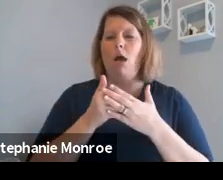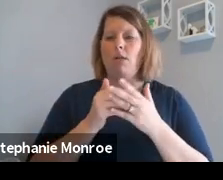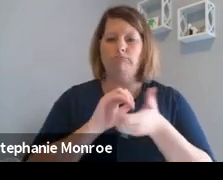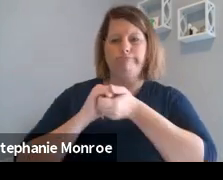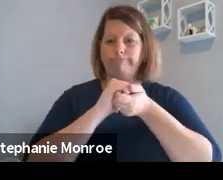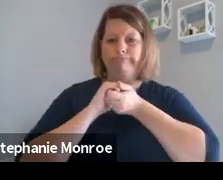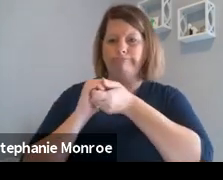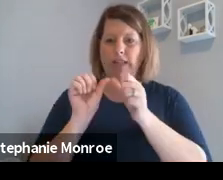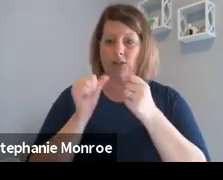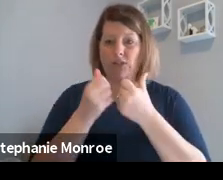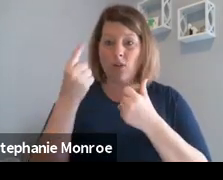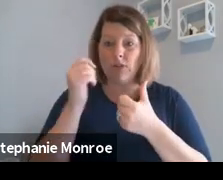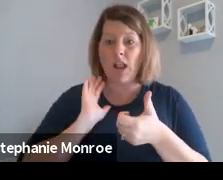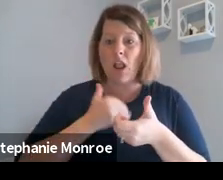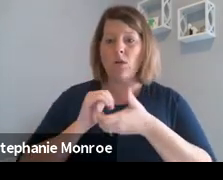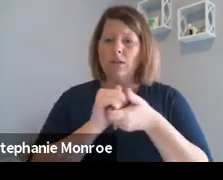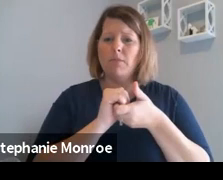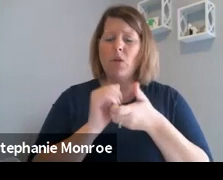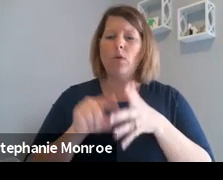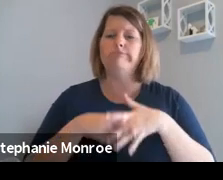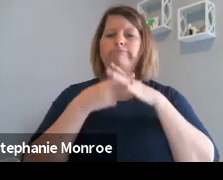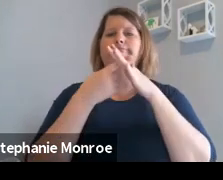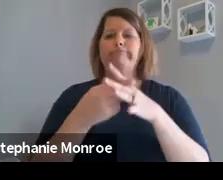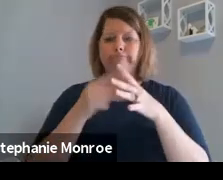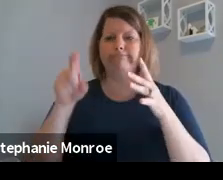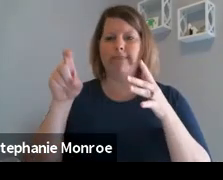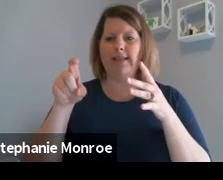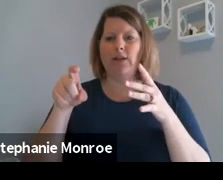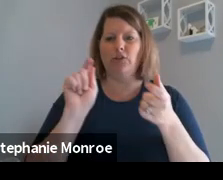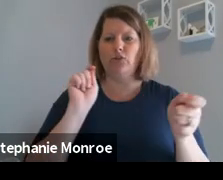This collaboration will implement the necessary changes so that persons with disability